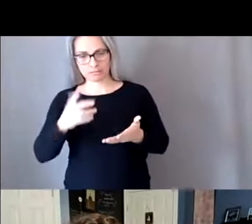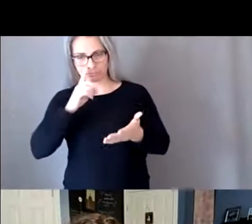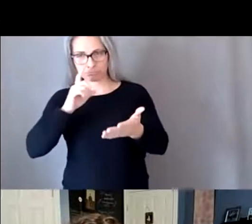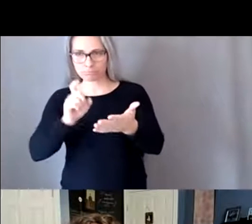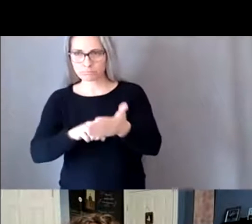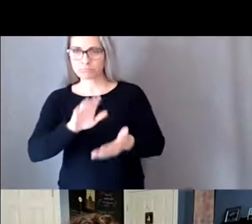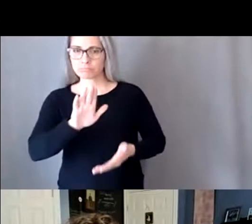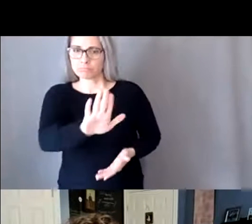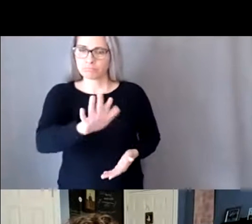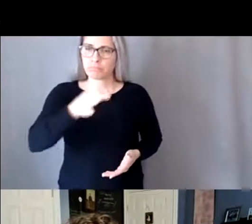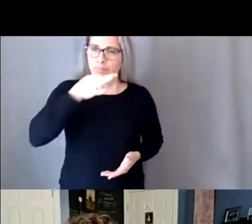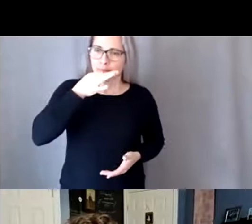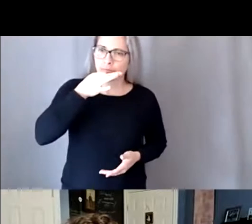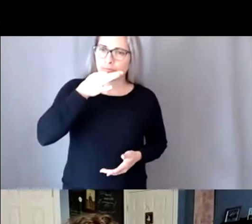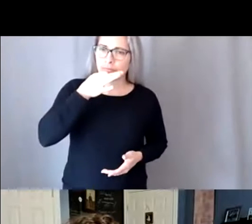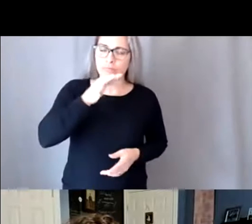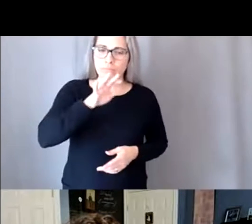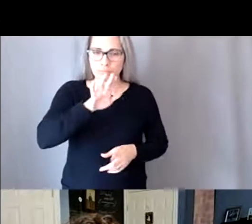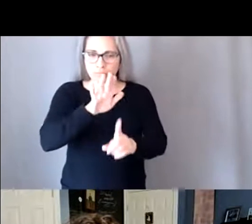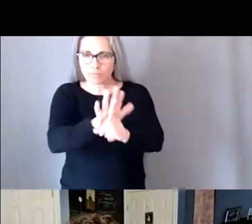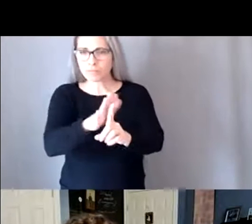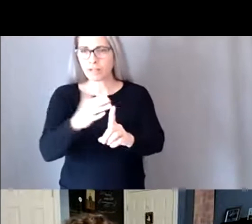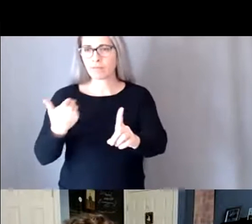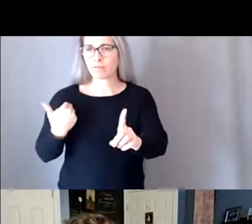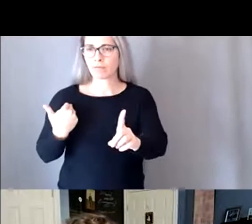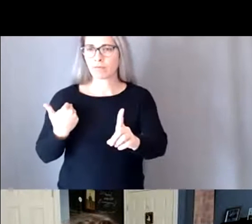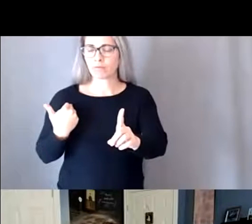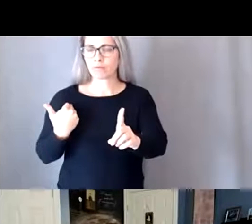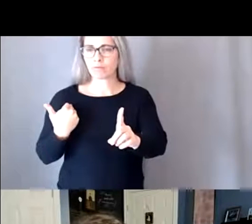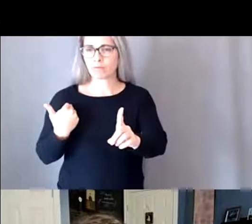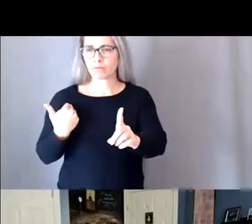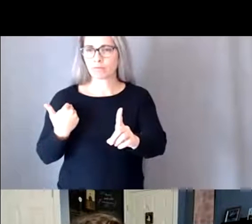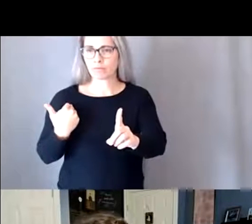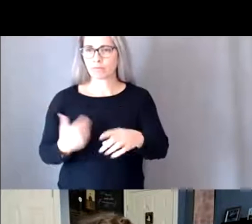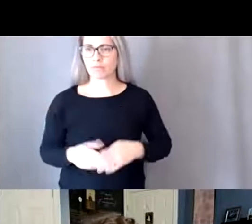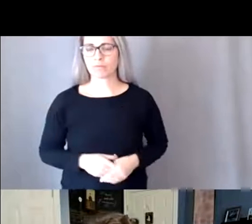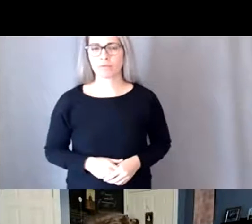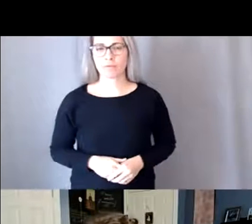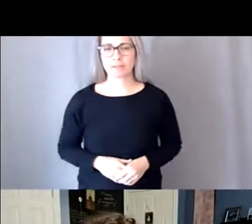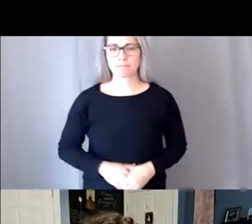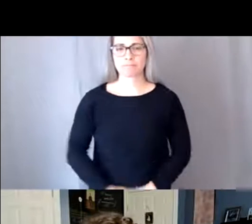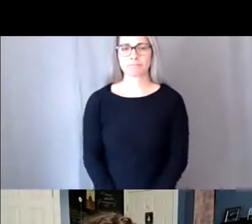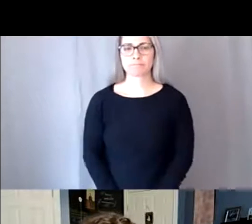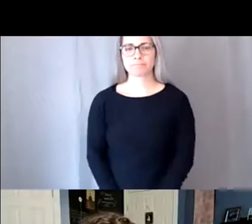expertise into the practice context